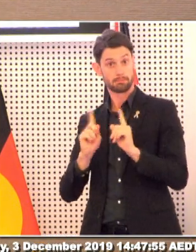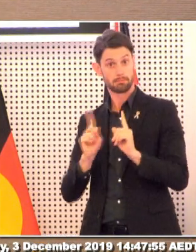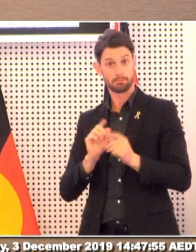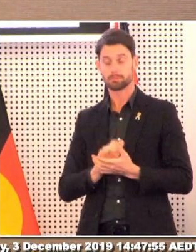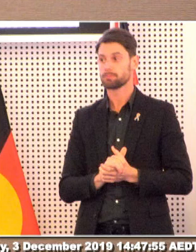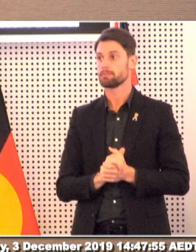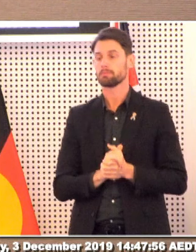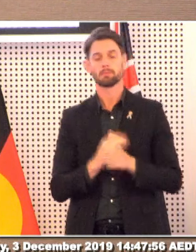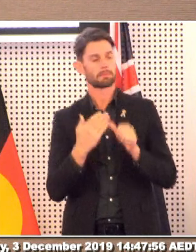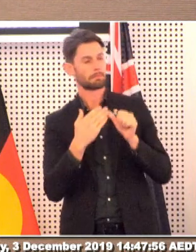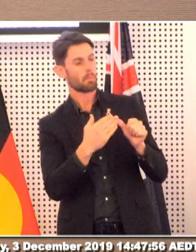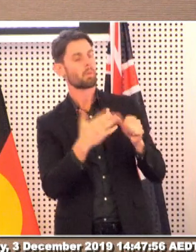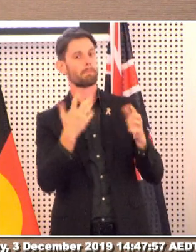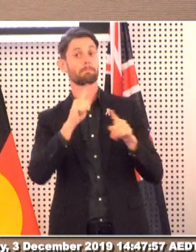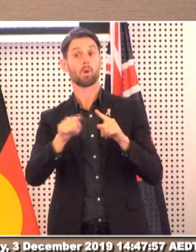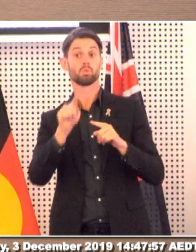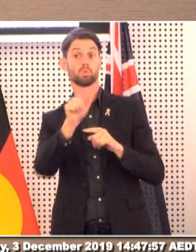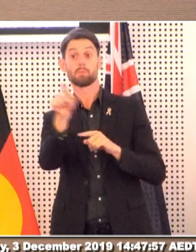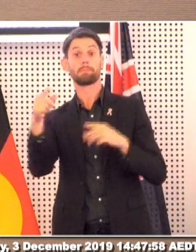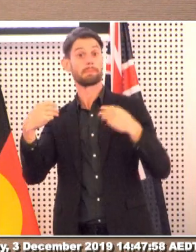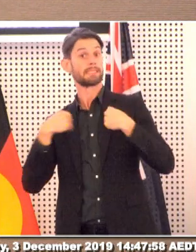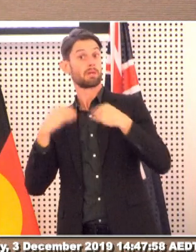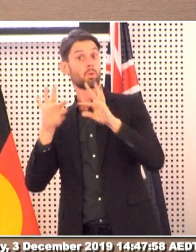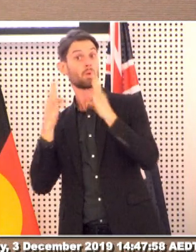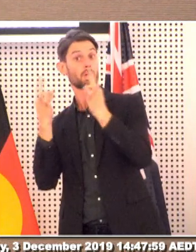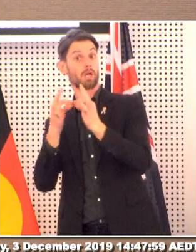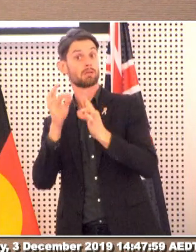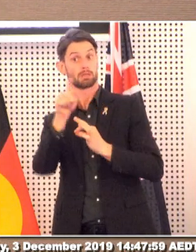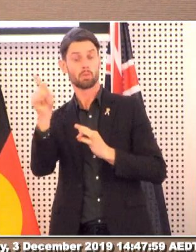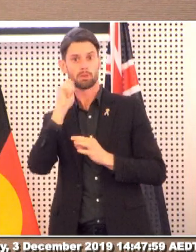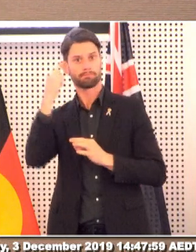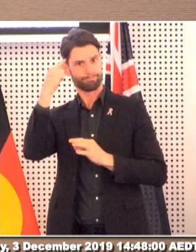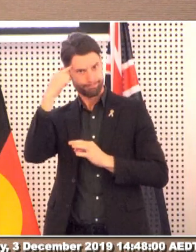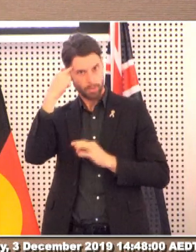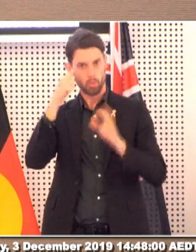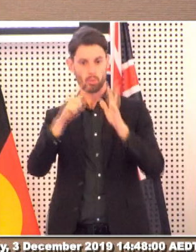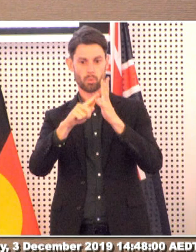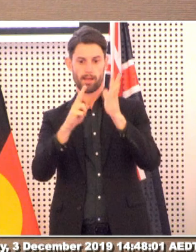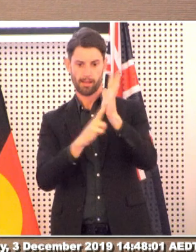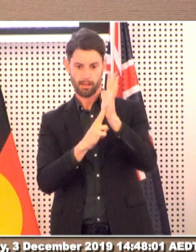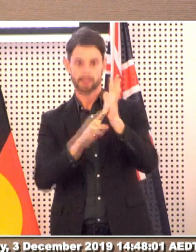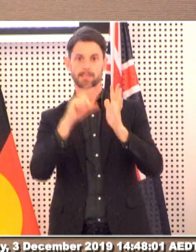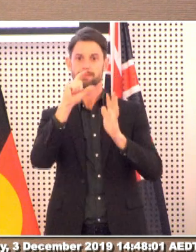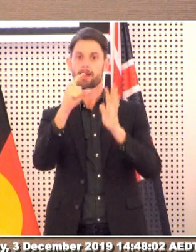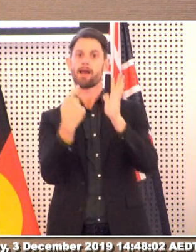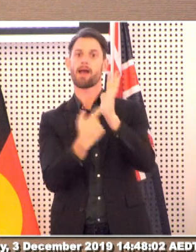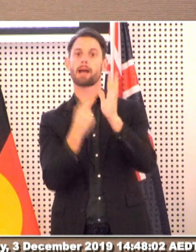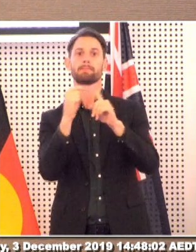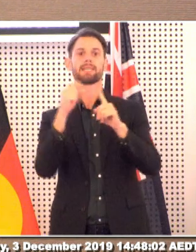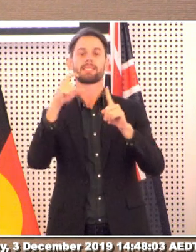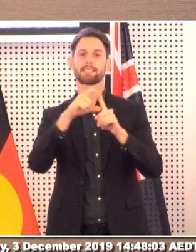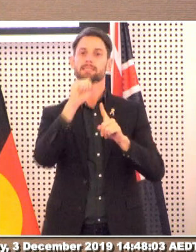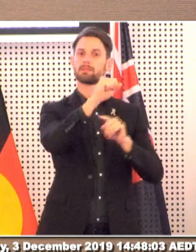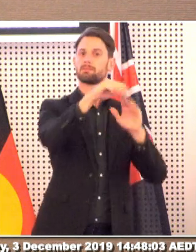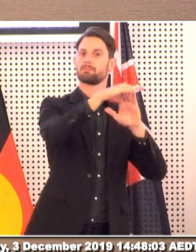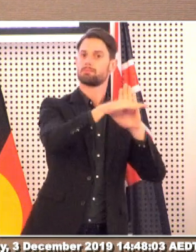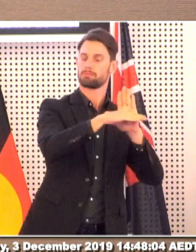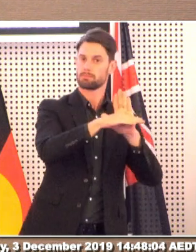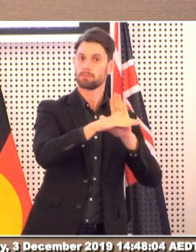be certainly cognisant of the UNCRPD, and that would be reflected at least in theory